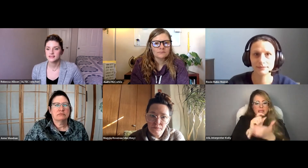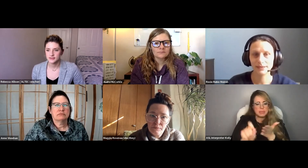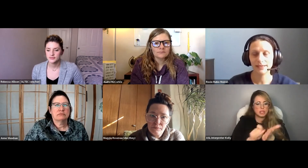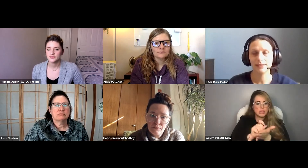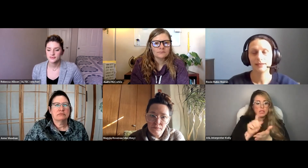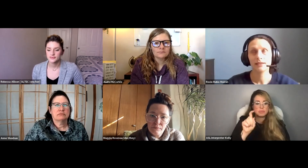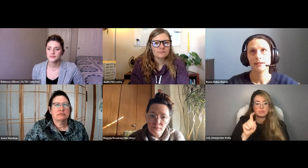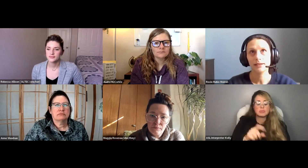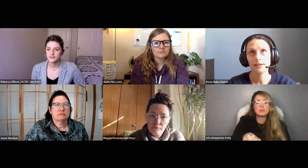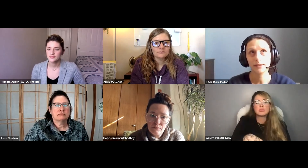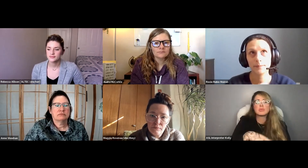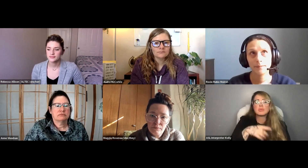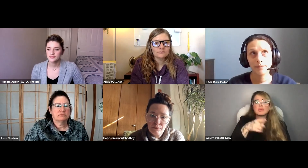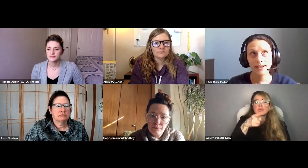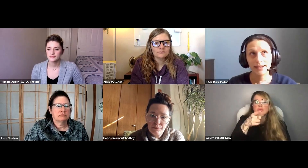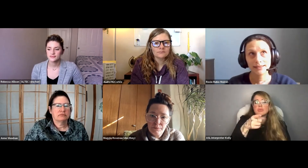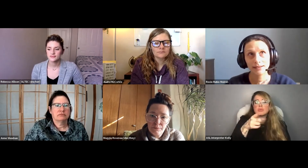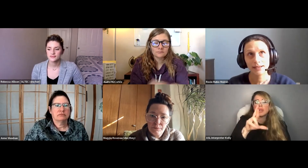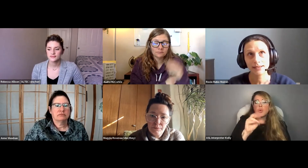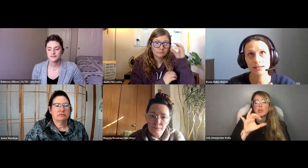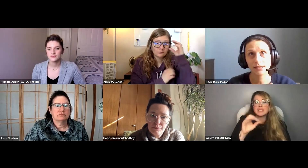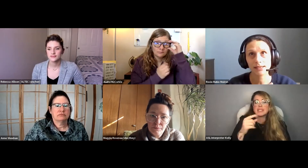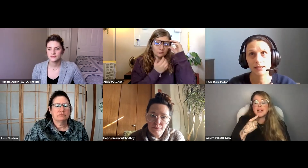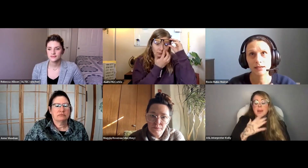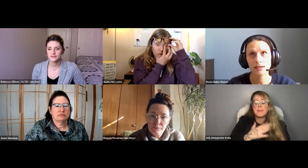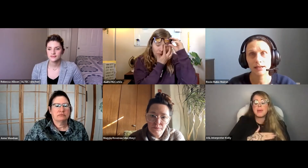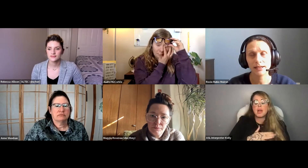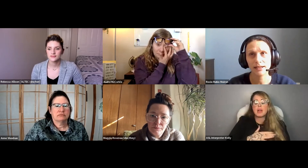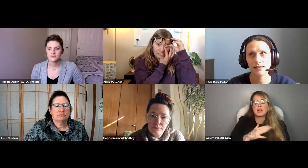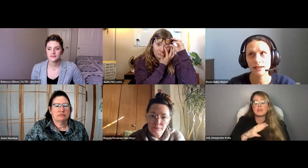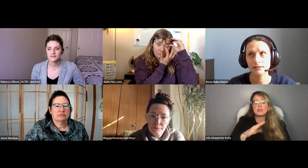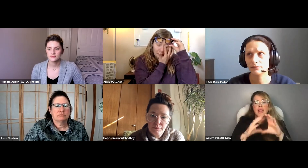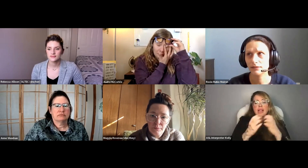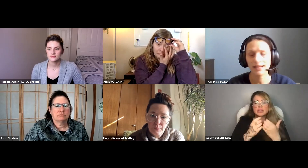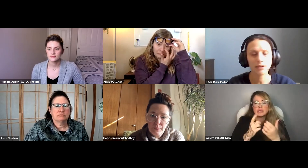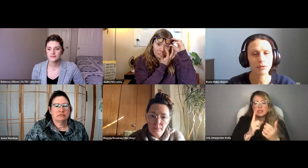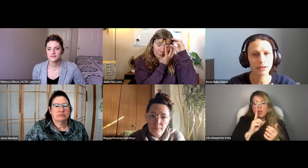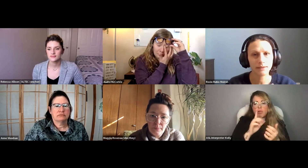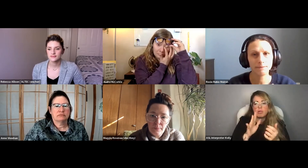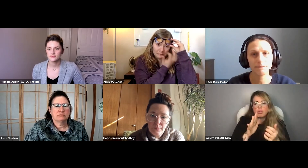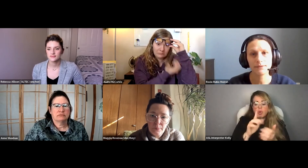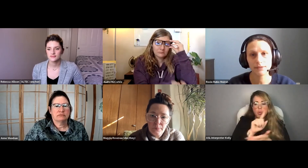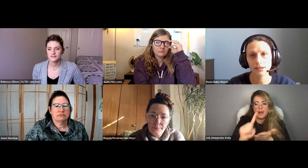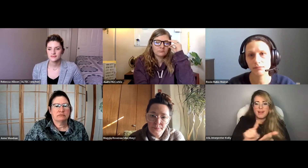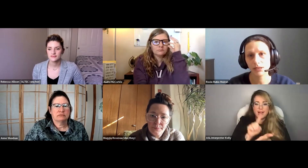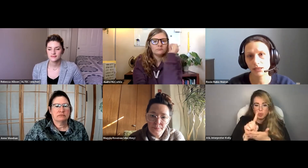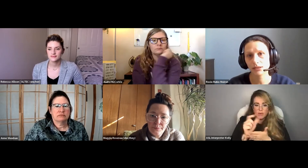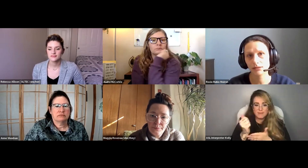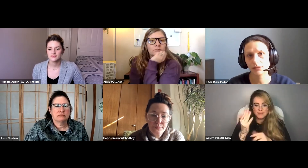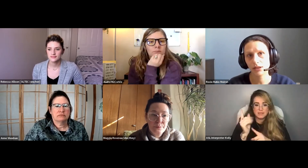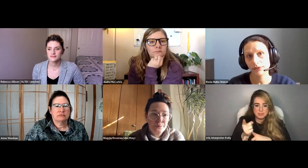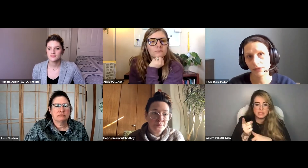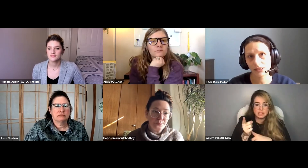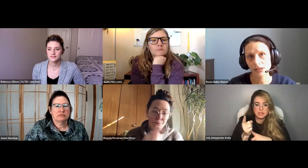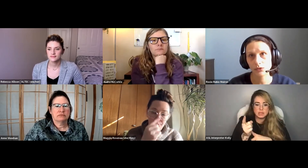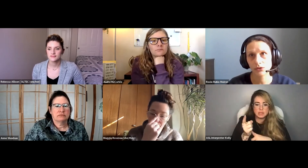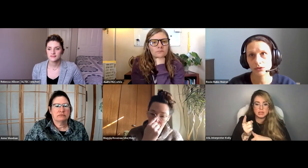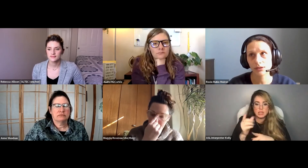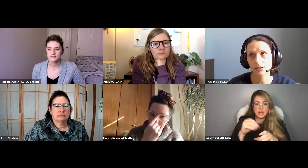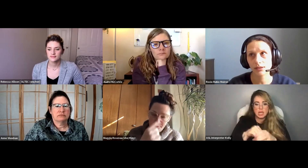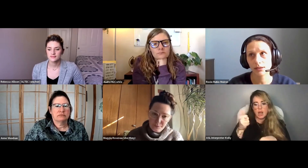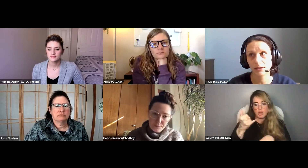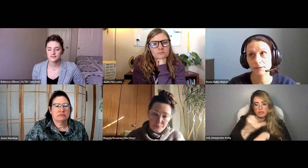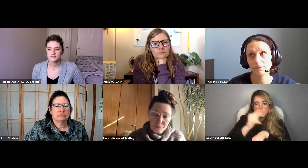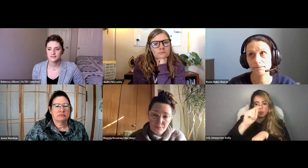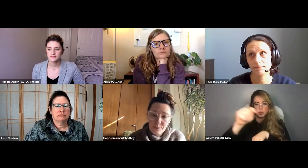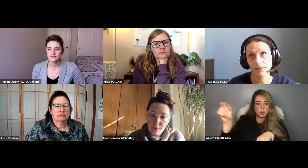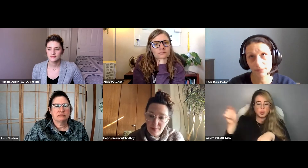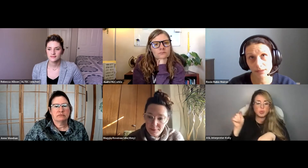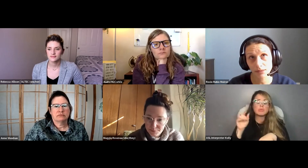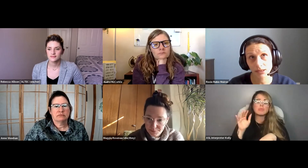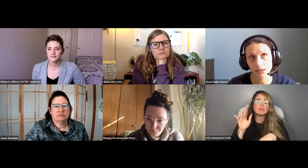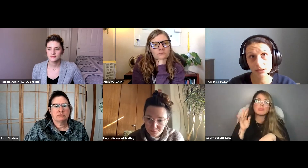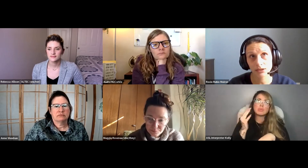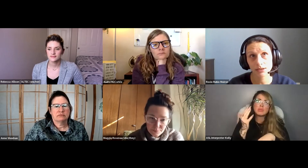Yeah, my ALTEC classes are an an hour and 15 minutes. In other institutions, 50 minutes